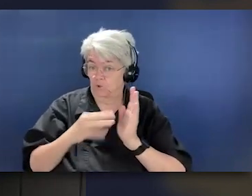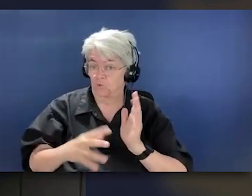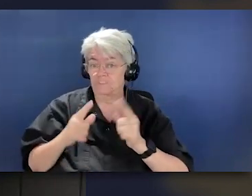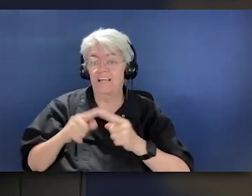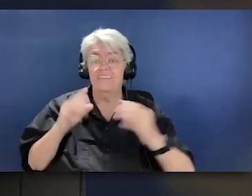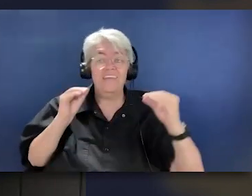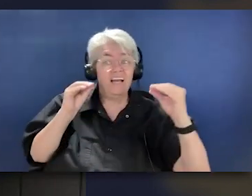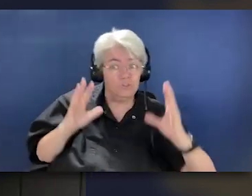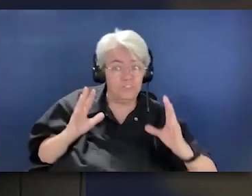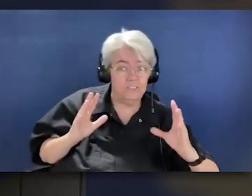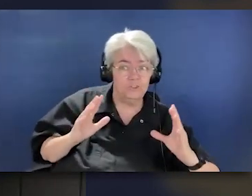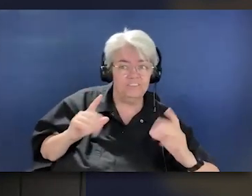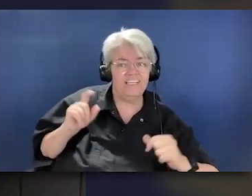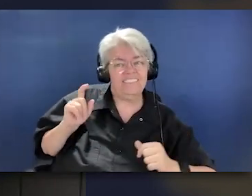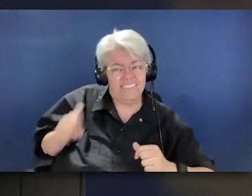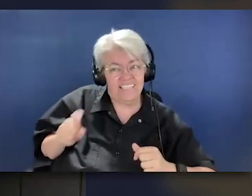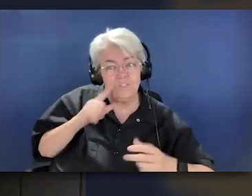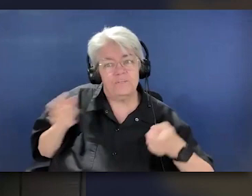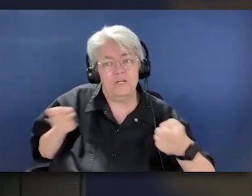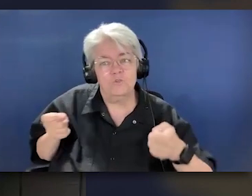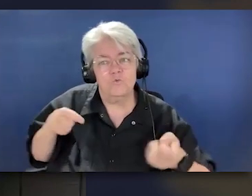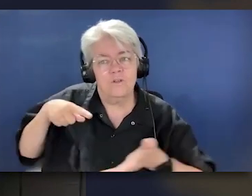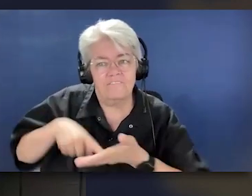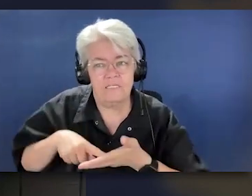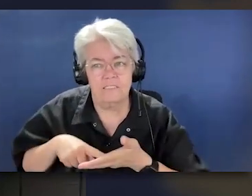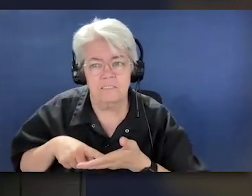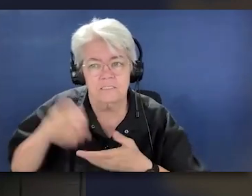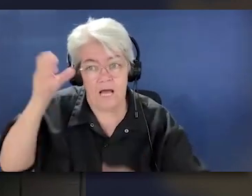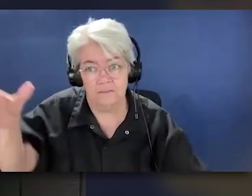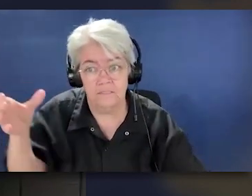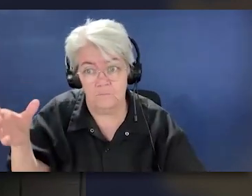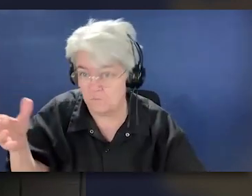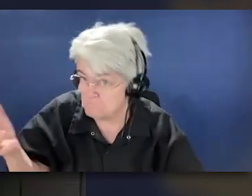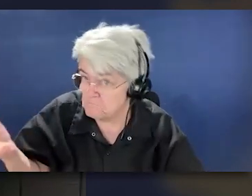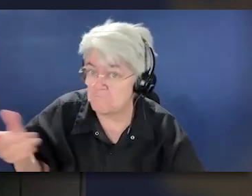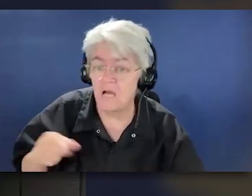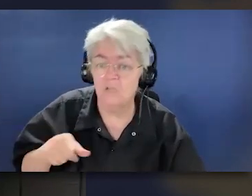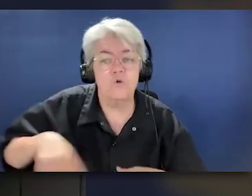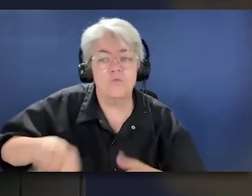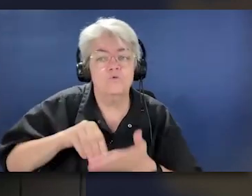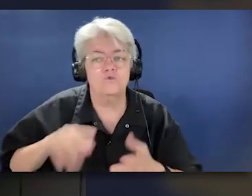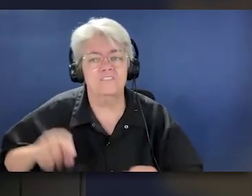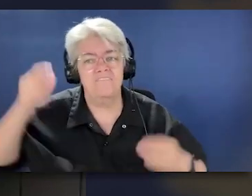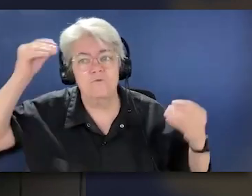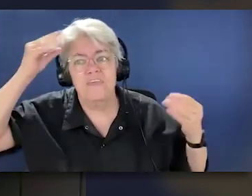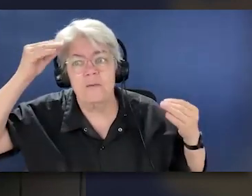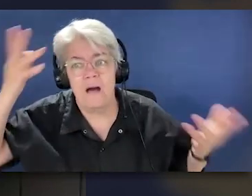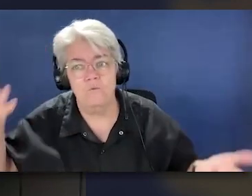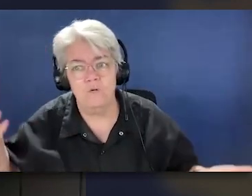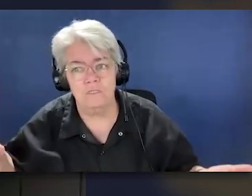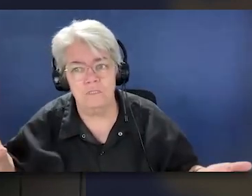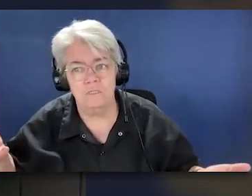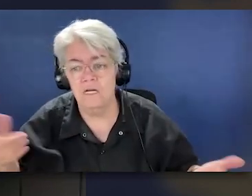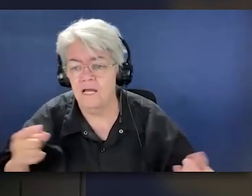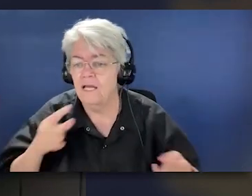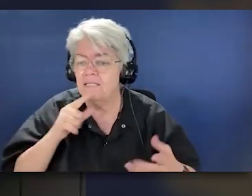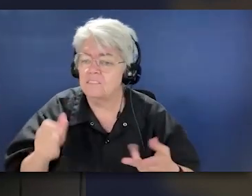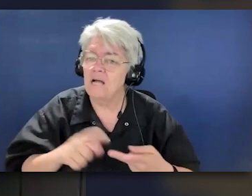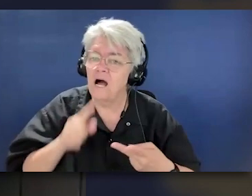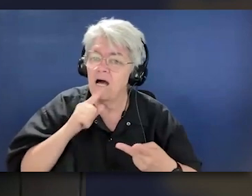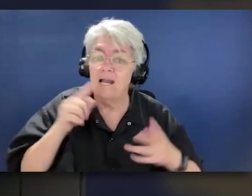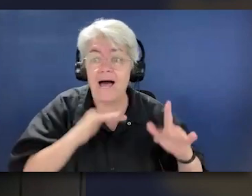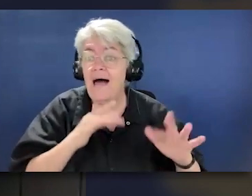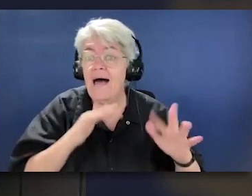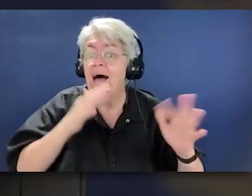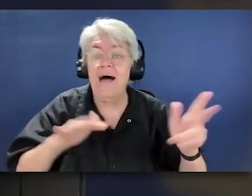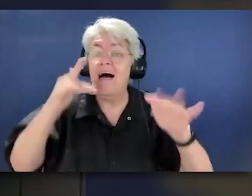these conversations would be a nice and refreshing change from the constant narrative of hype of this